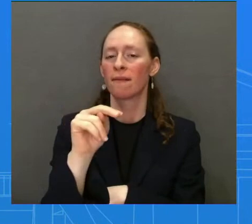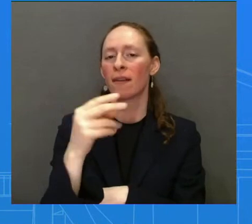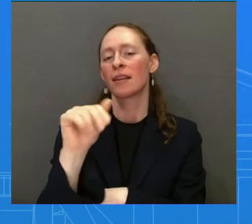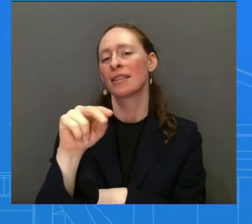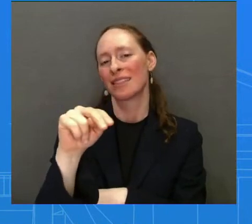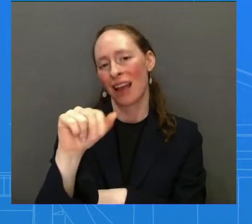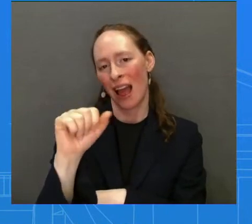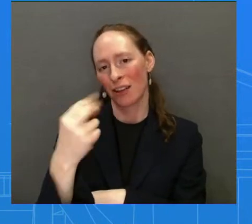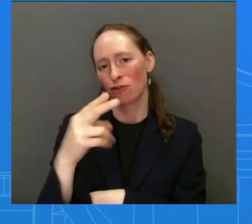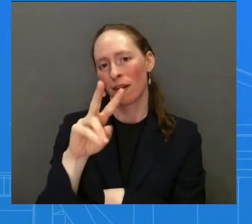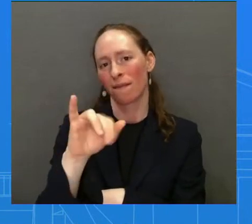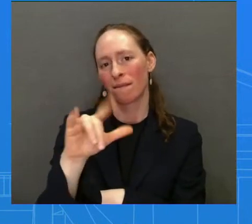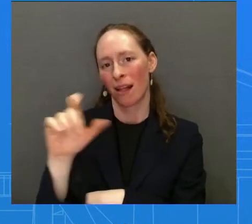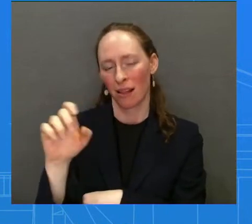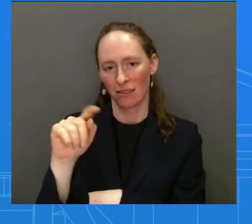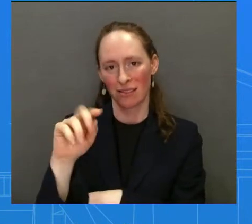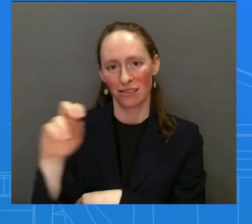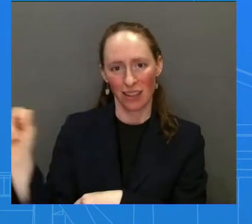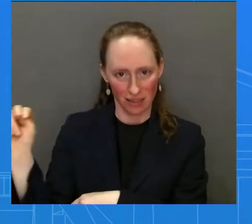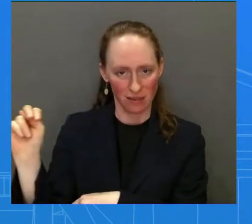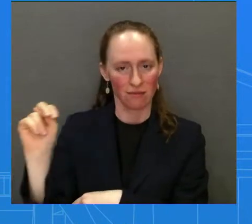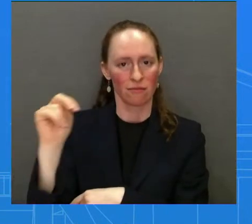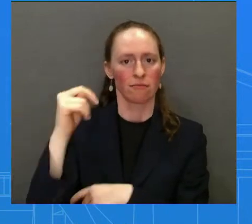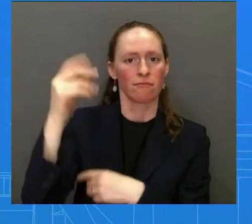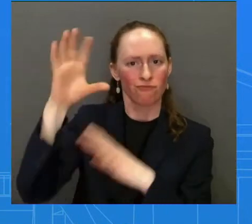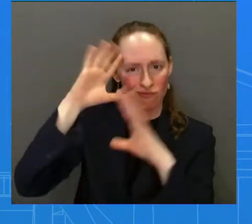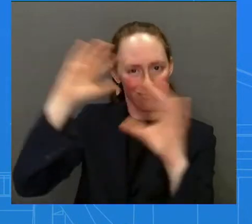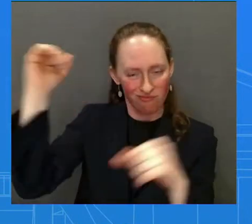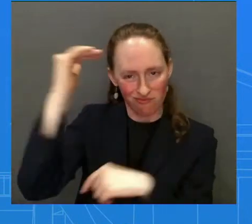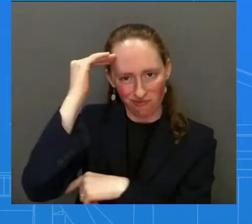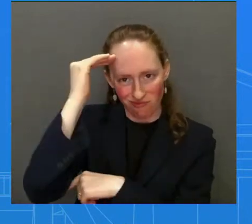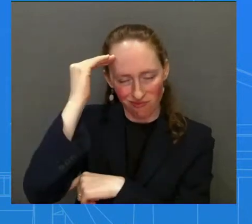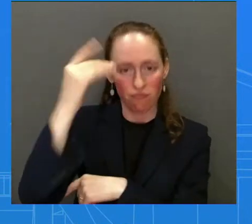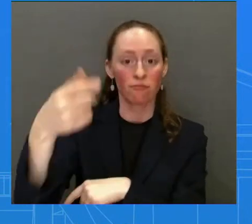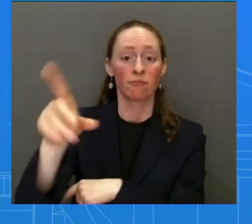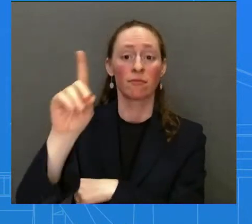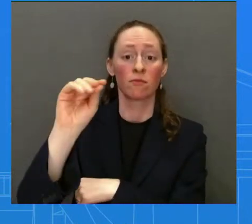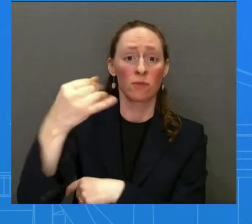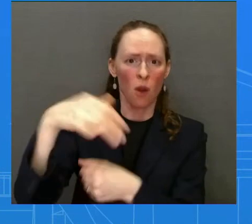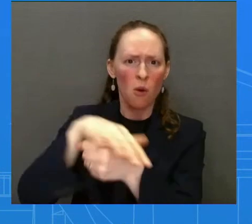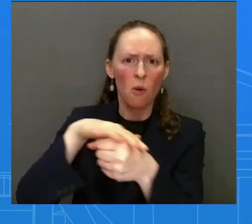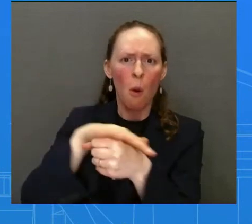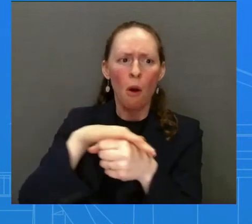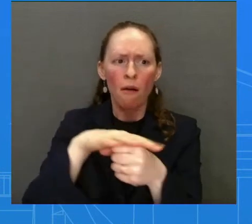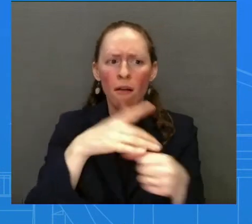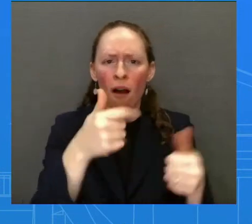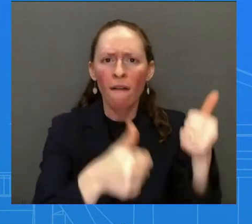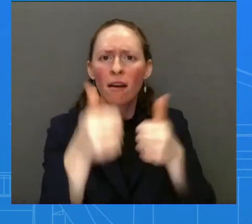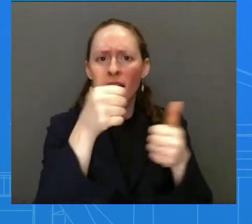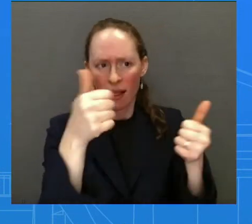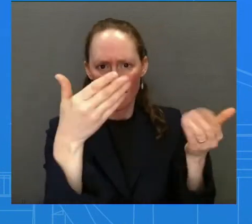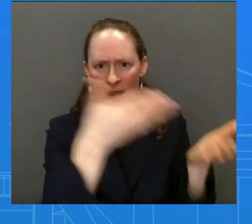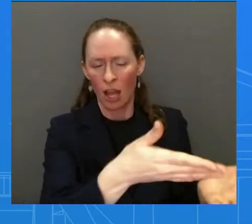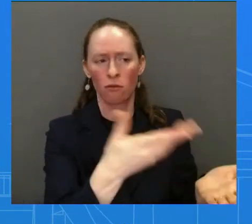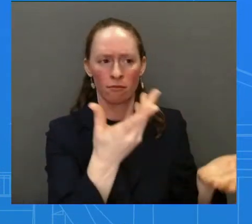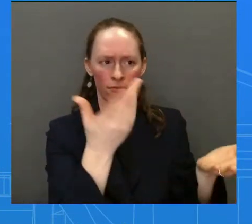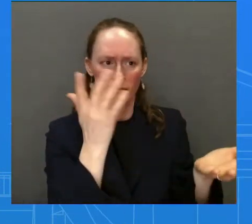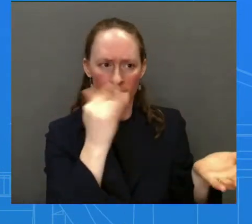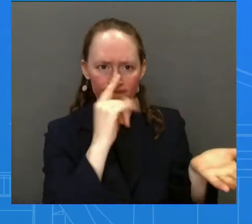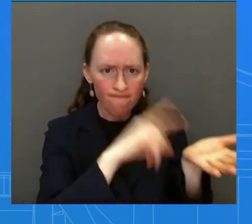and local officials about what is known so far. We want to express the President's appreciation